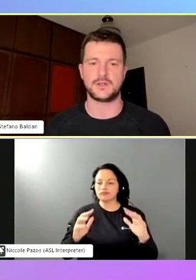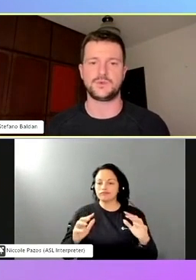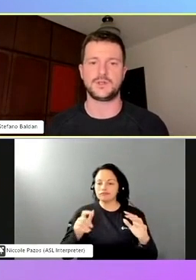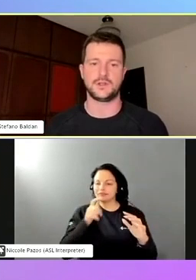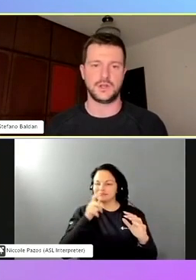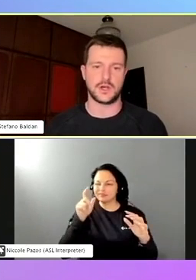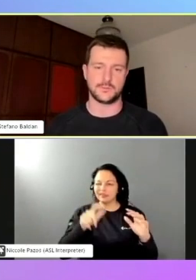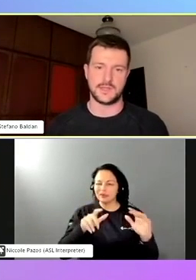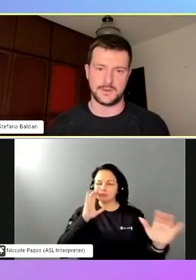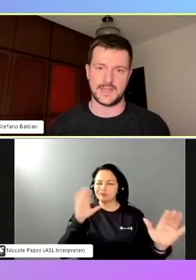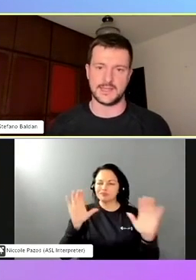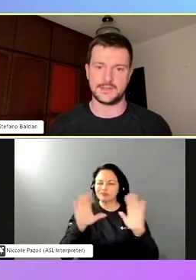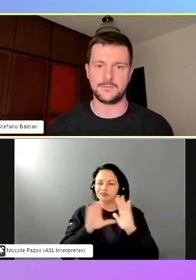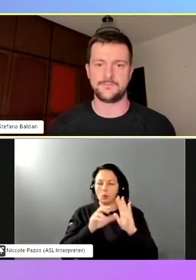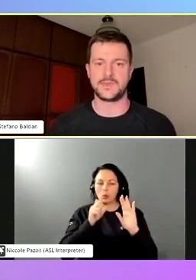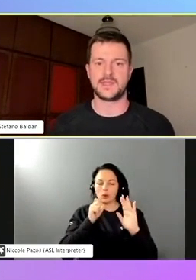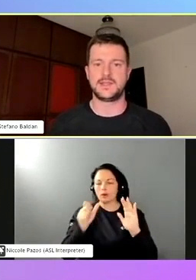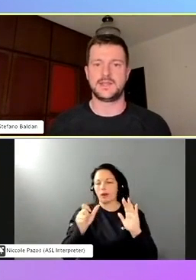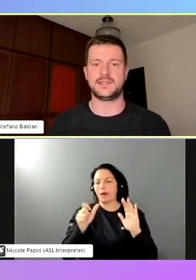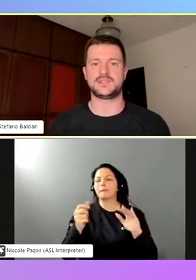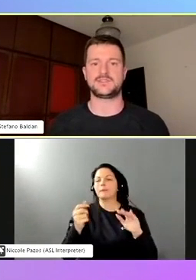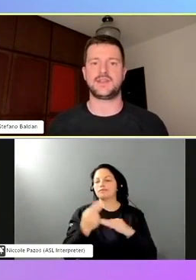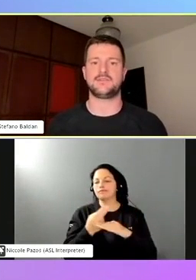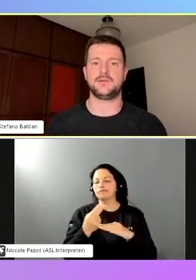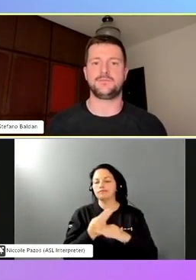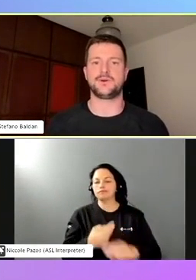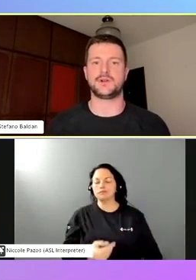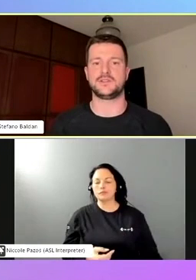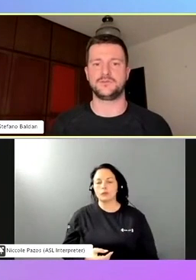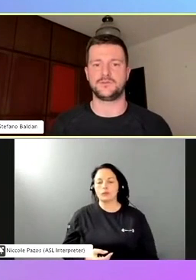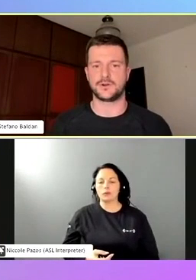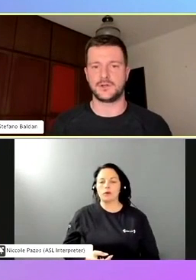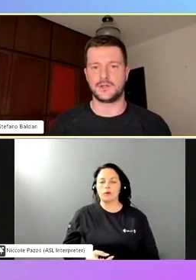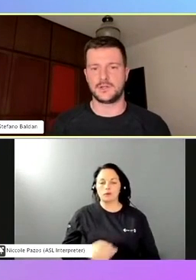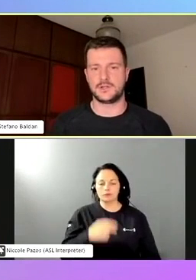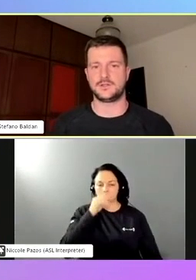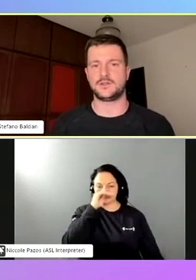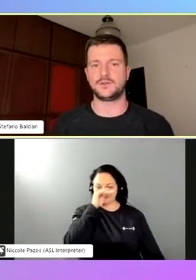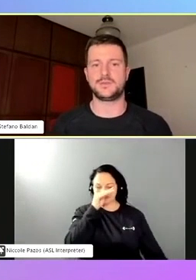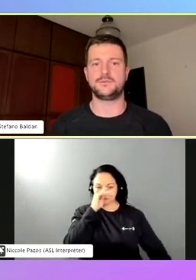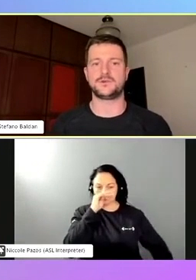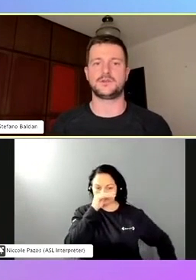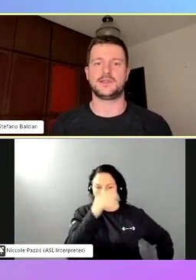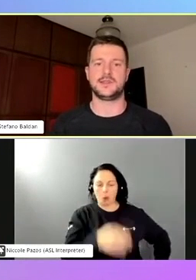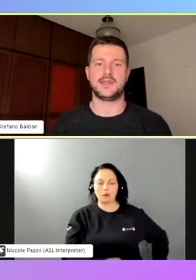In such an environment, in addition to linear and hierarchical navigation,